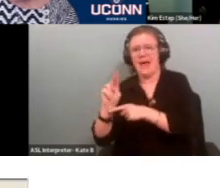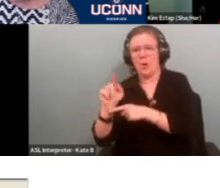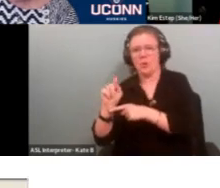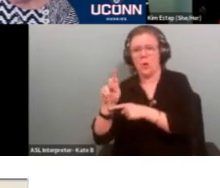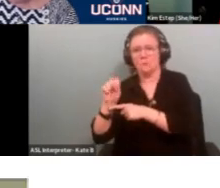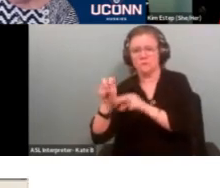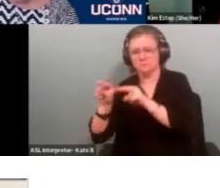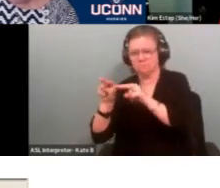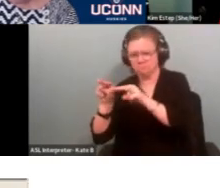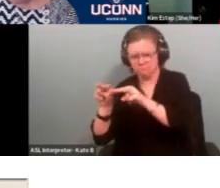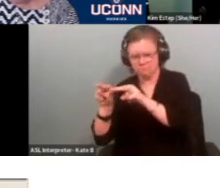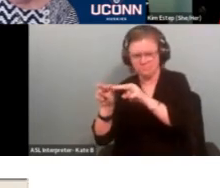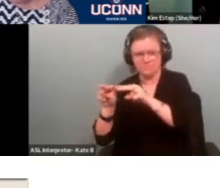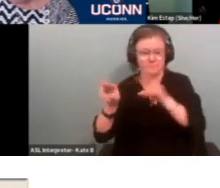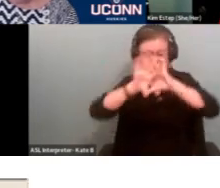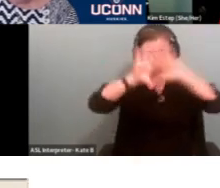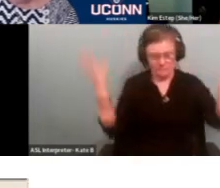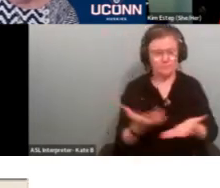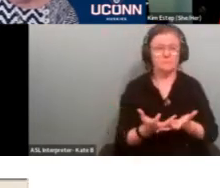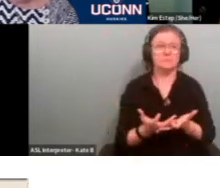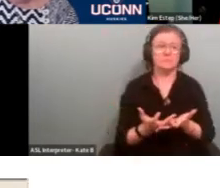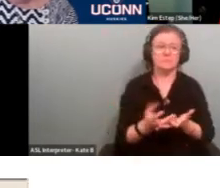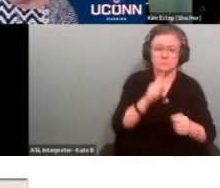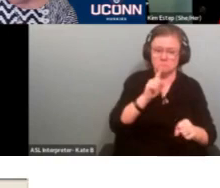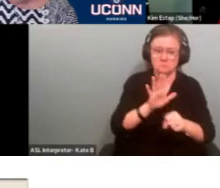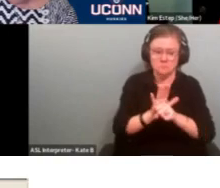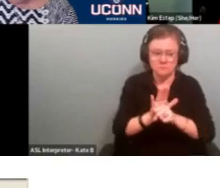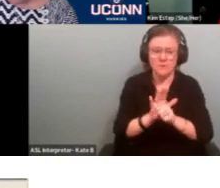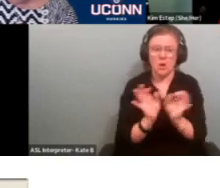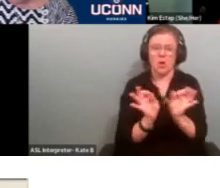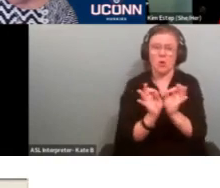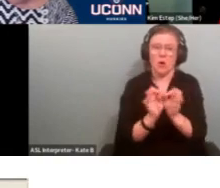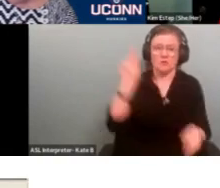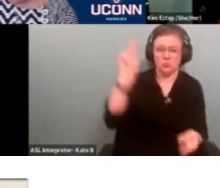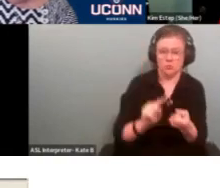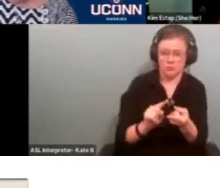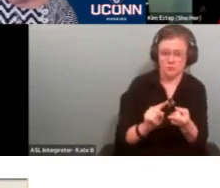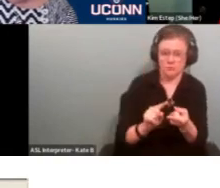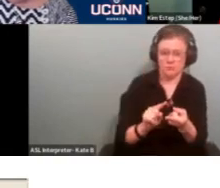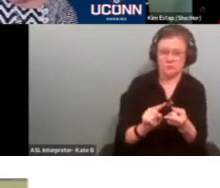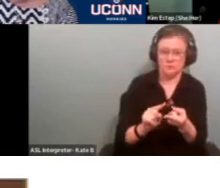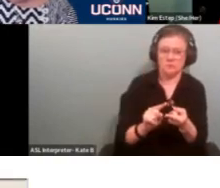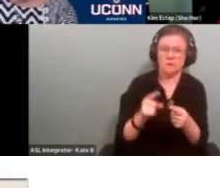activities together aim to ensure that costs are reduced, and also that youth and families